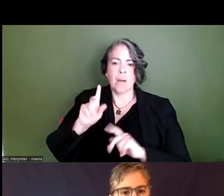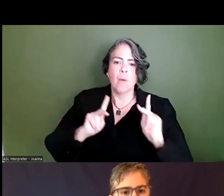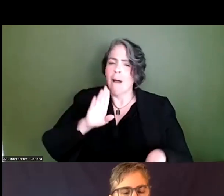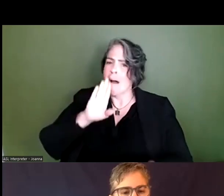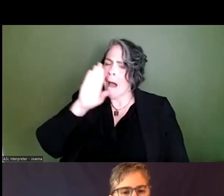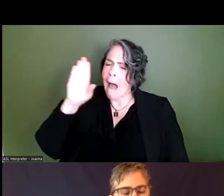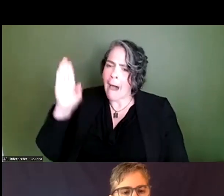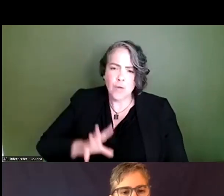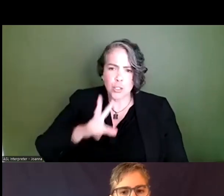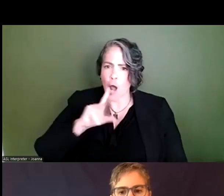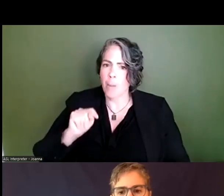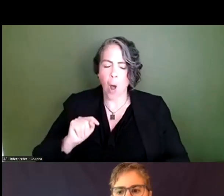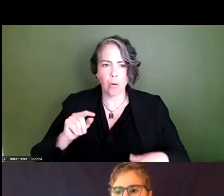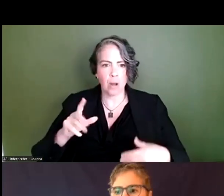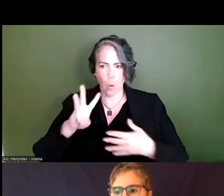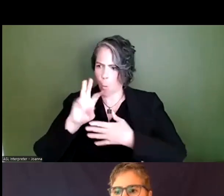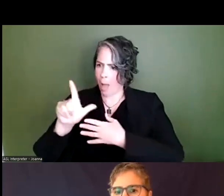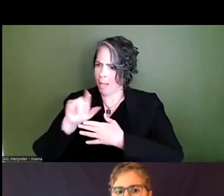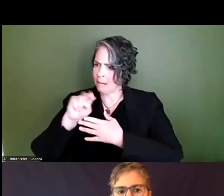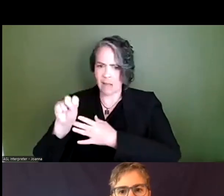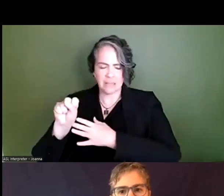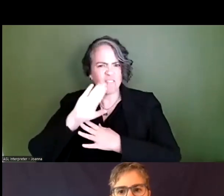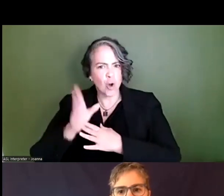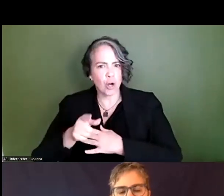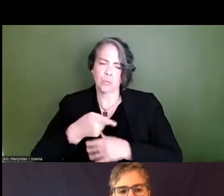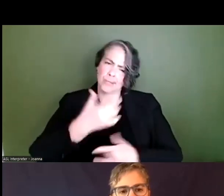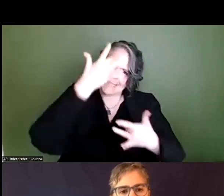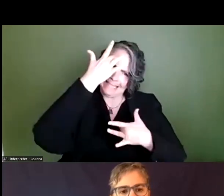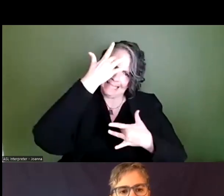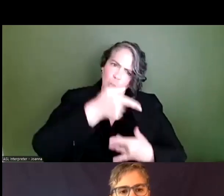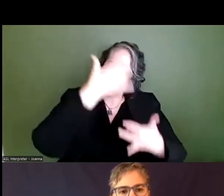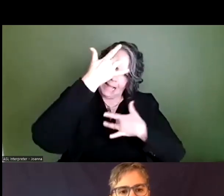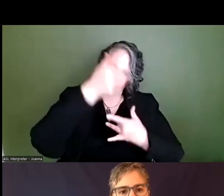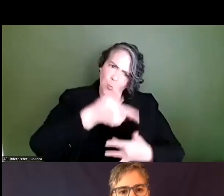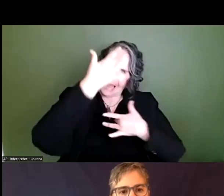And no one ever told me I was an expert on myself. So if you're here today,